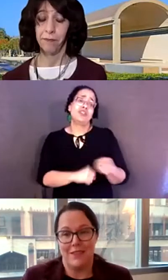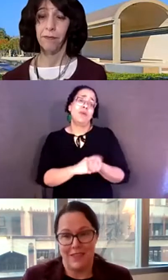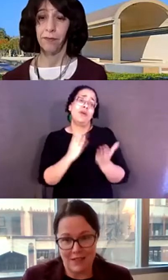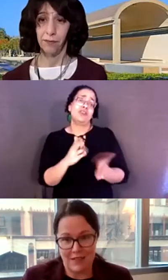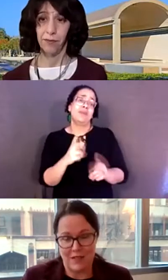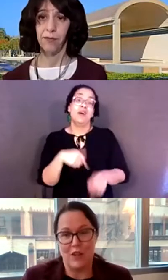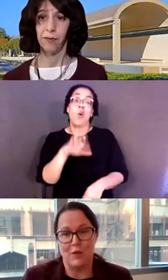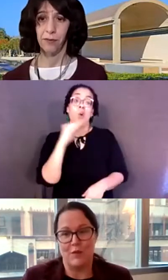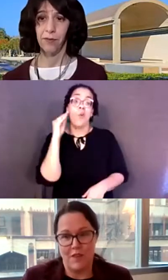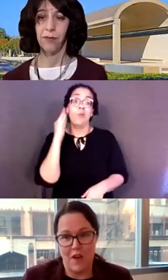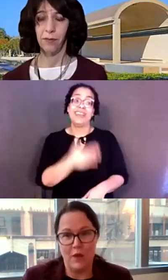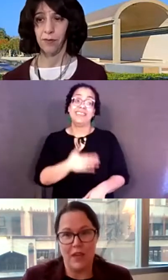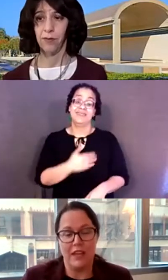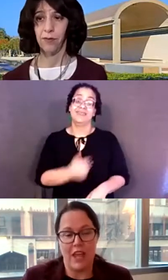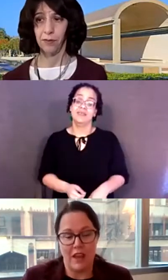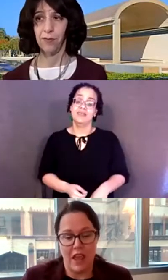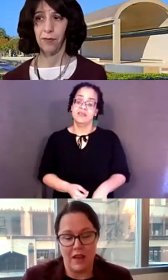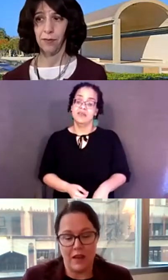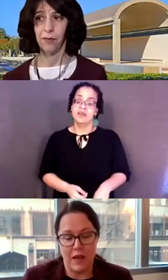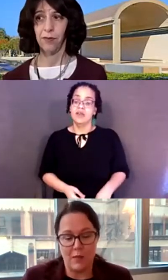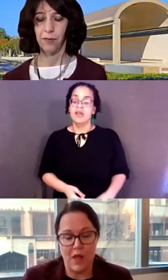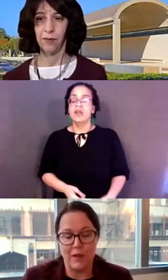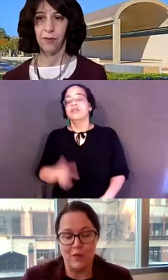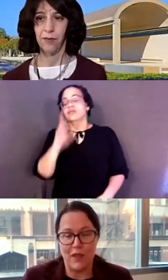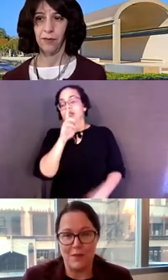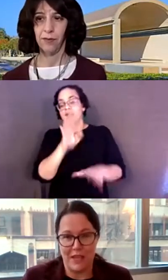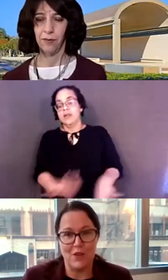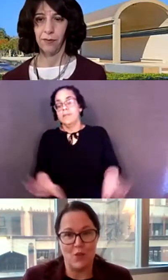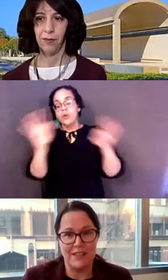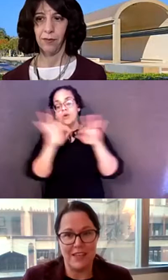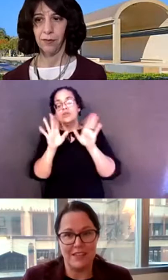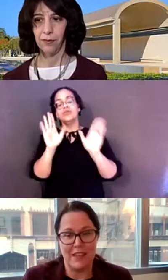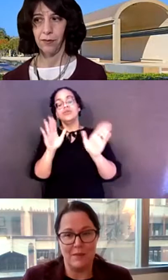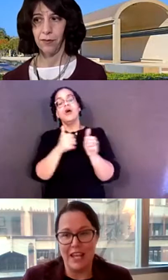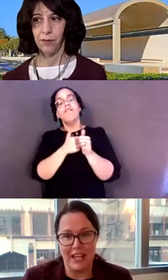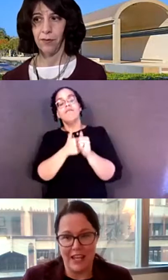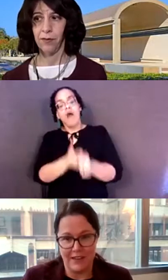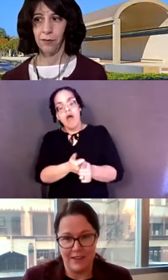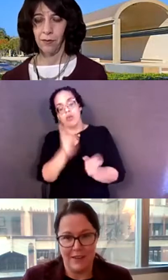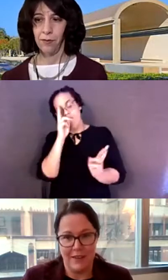That's, you know, following and complying with what the patient wants is